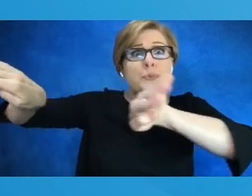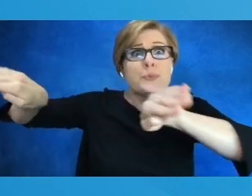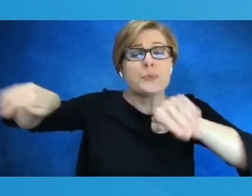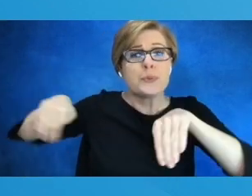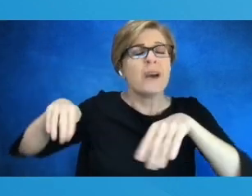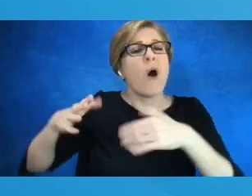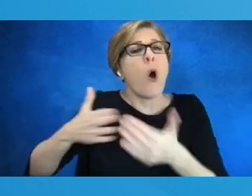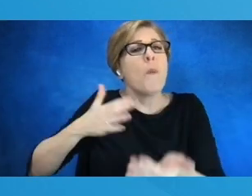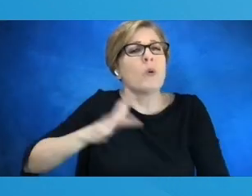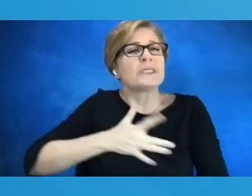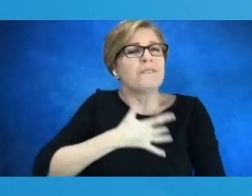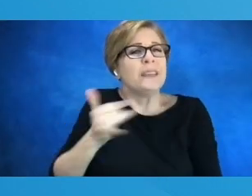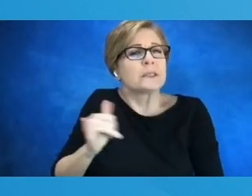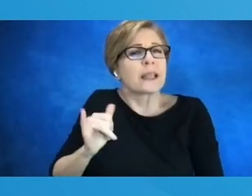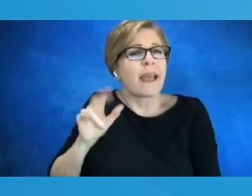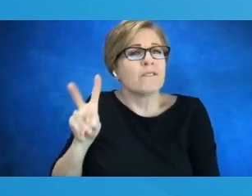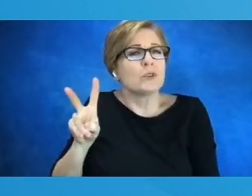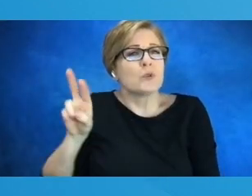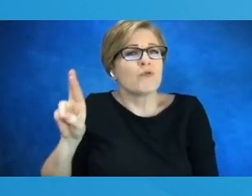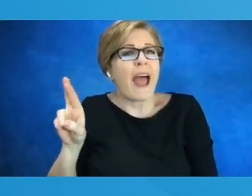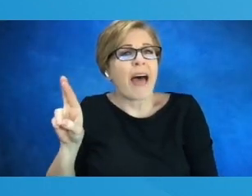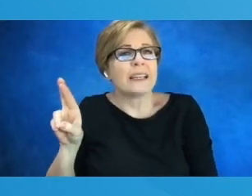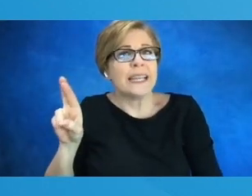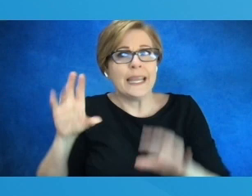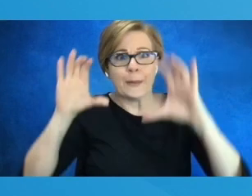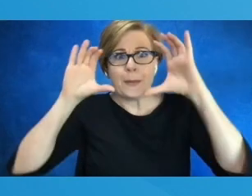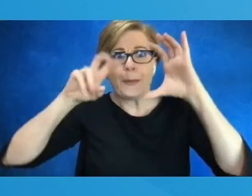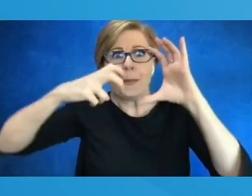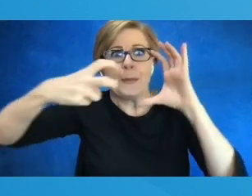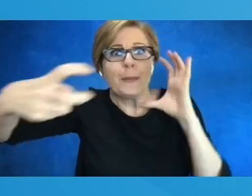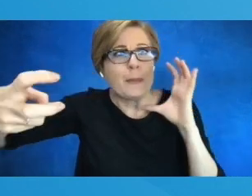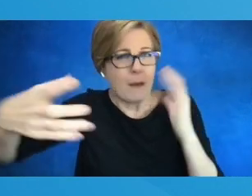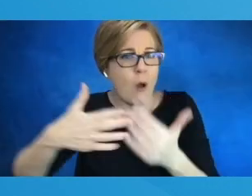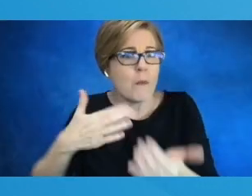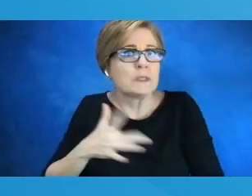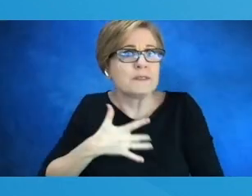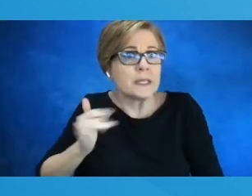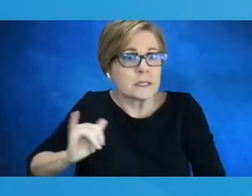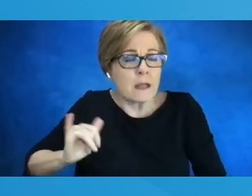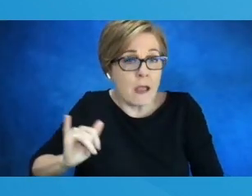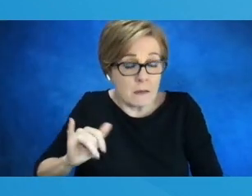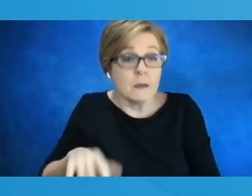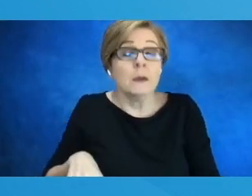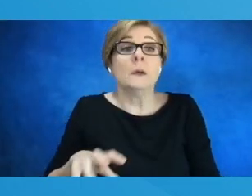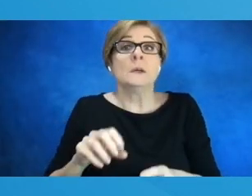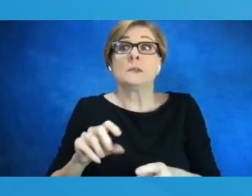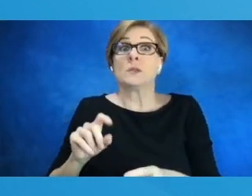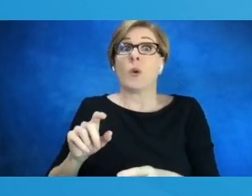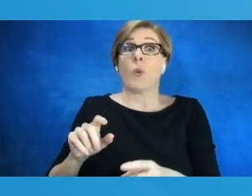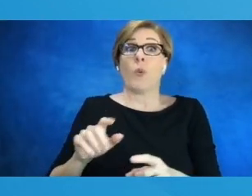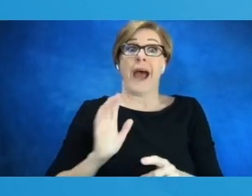So, these two things are location on the National Mall and our circular shape being similar